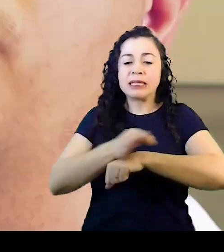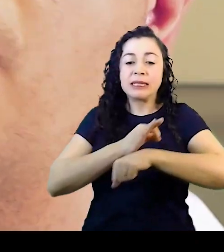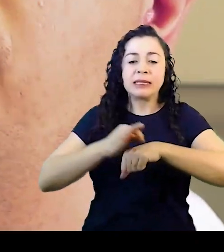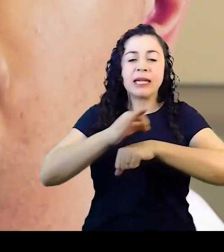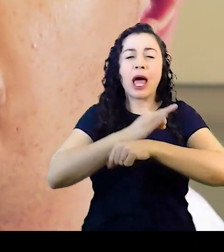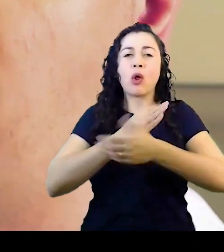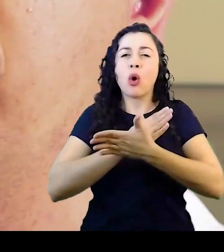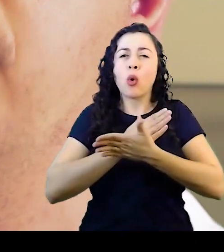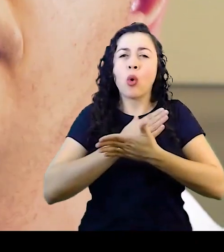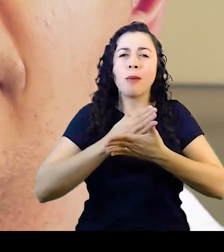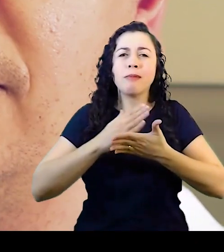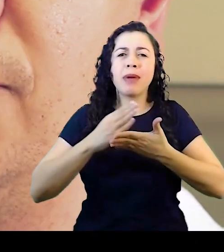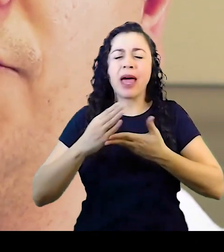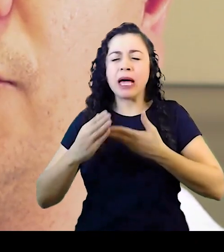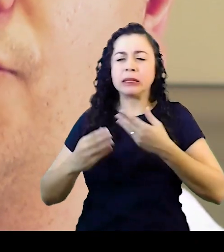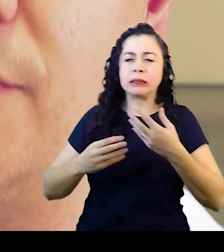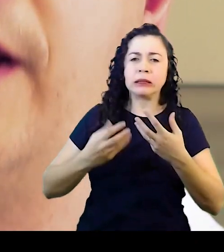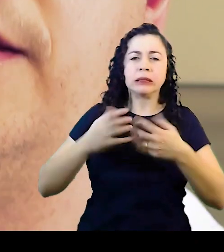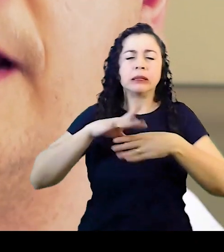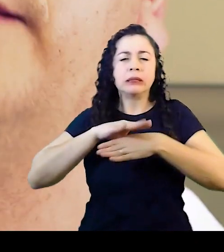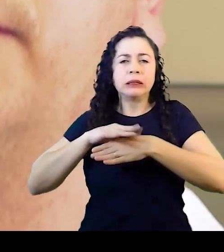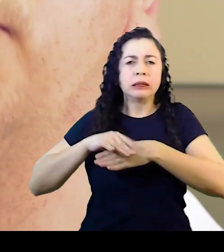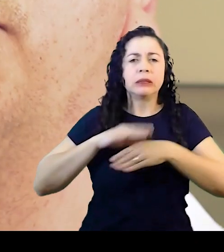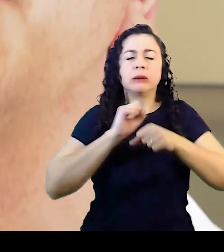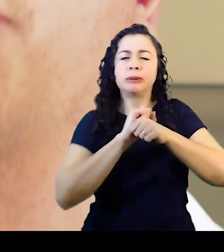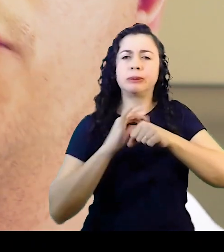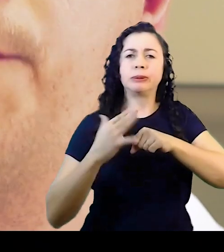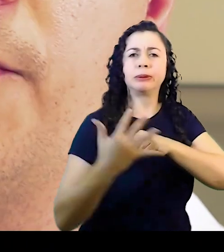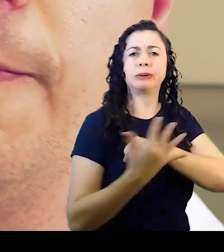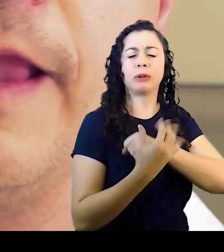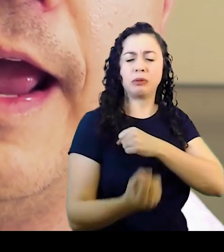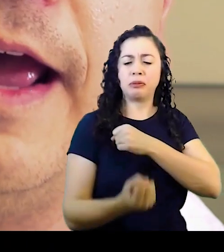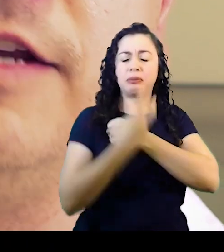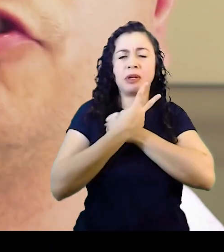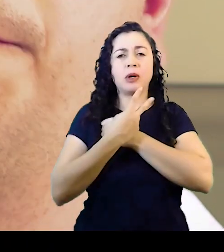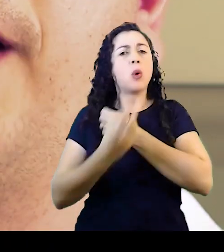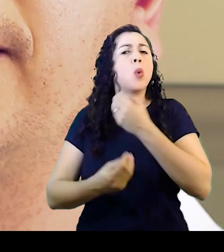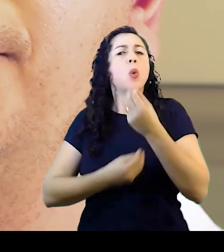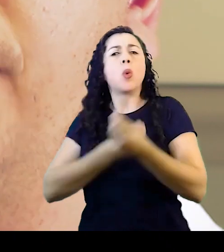respond to this virus that is entering our body,